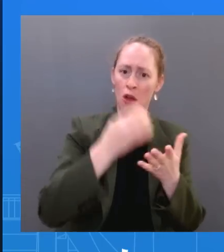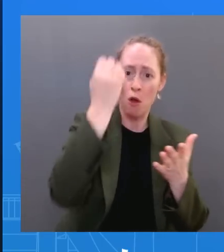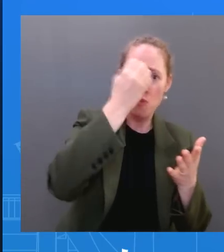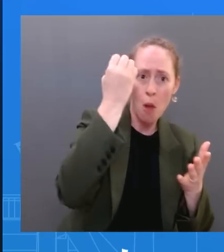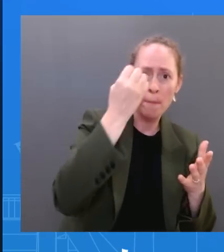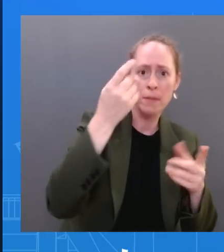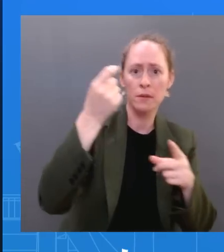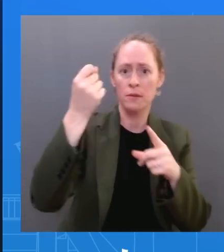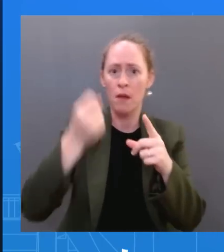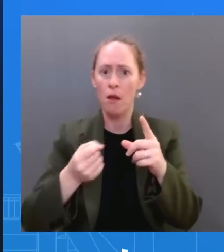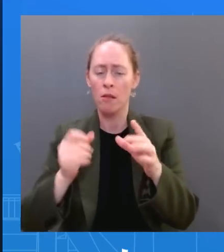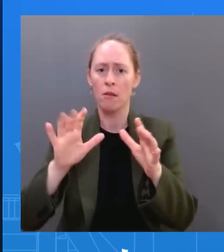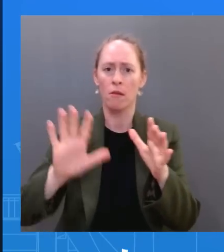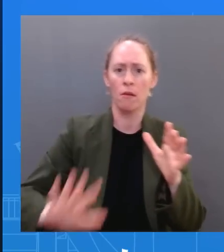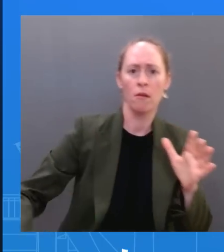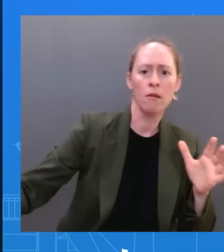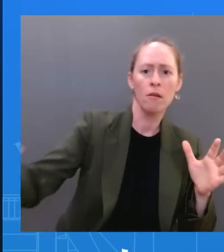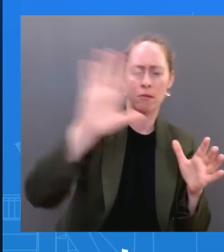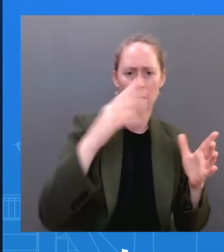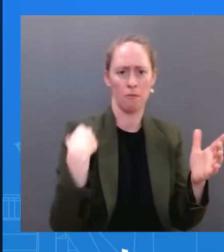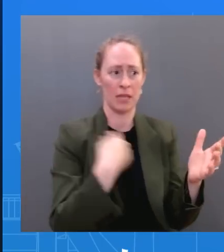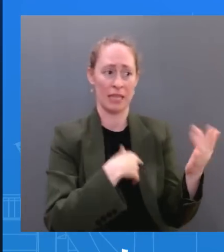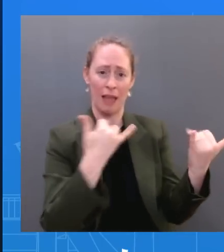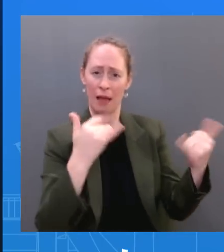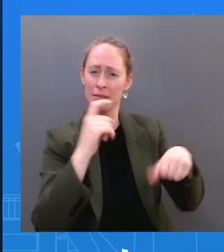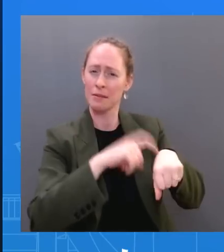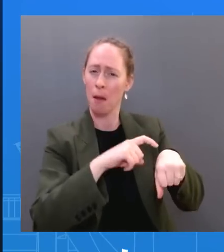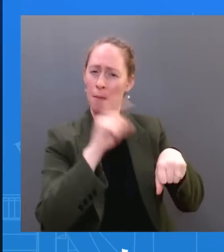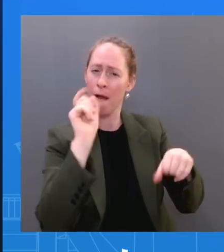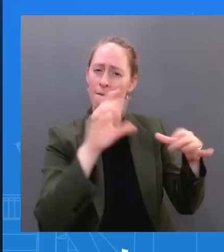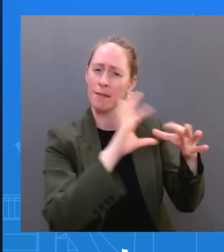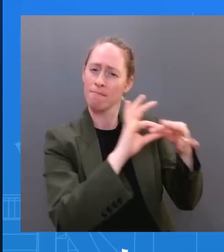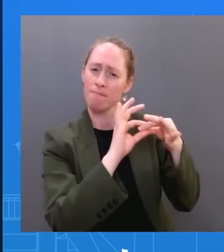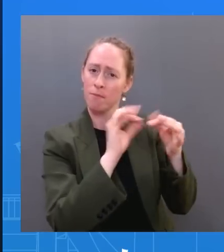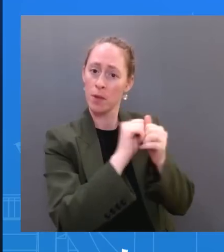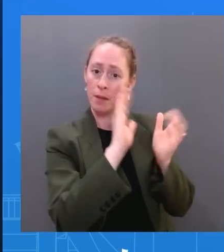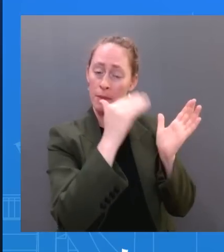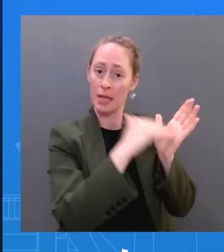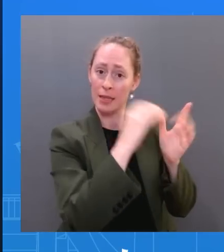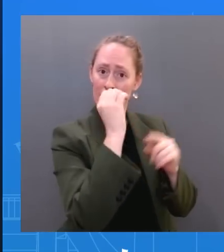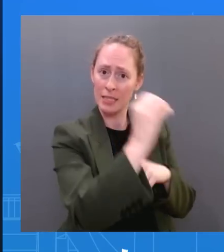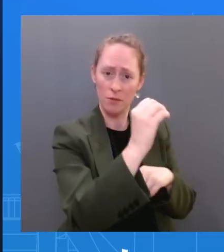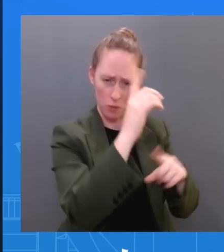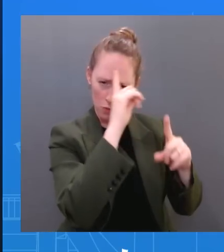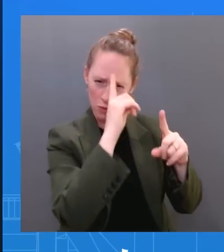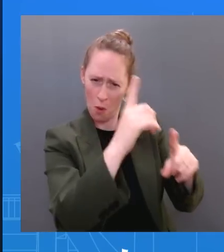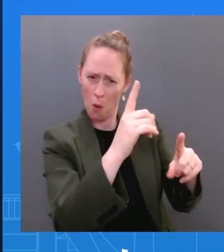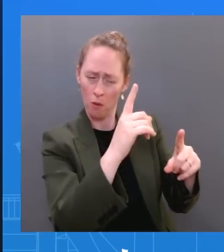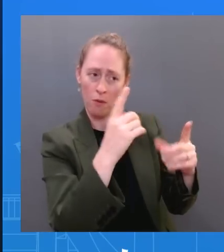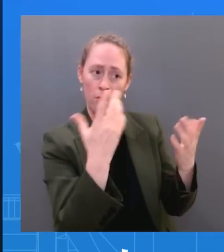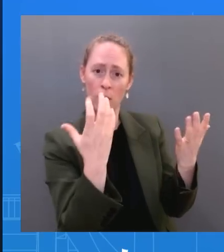and stable region, it will pay dividends for the American national interests and for the American people for years to come.